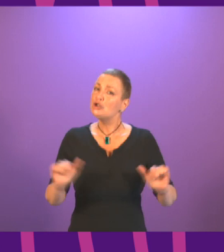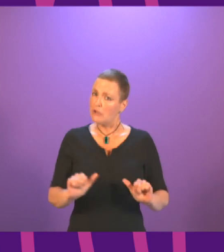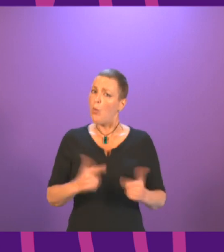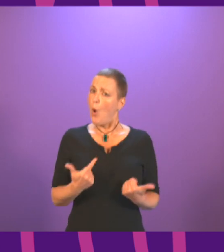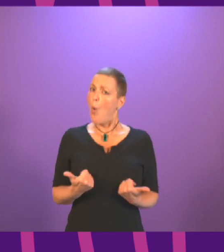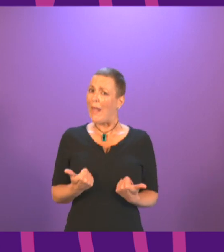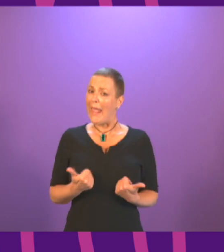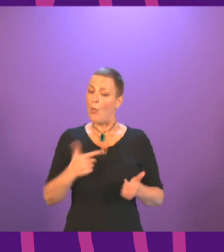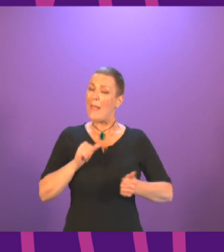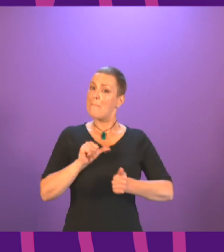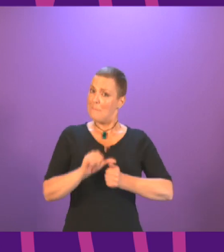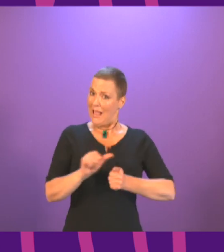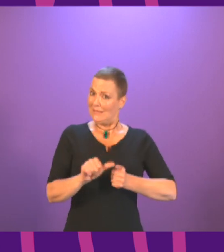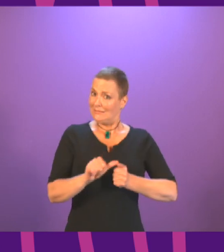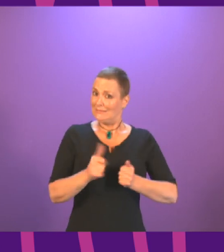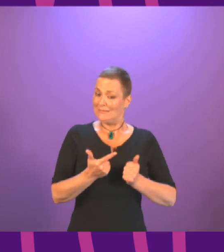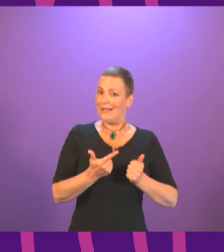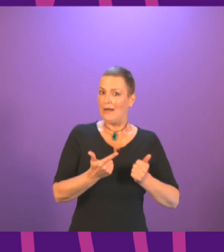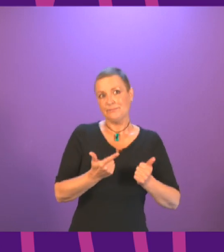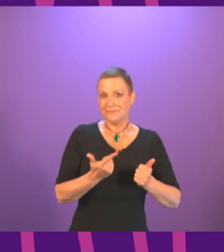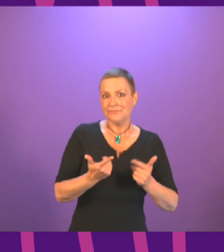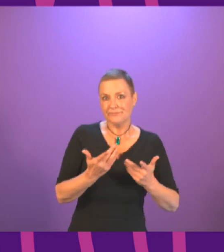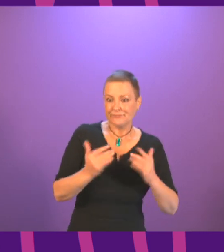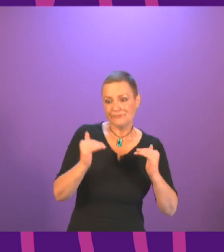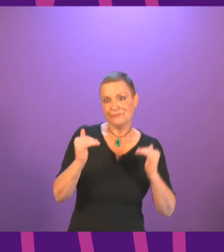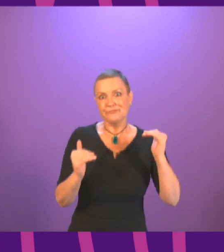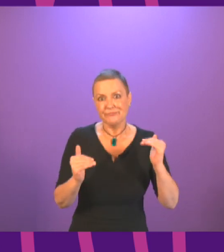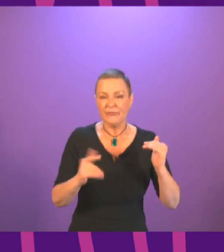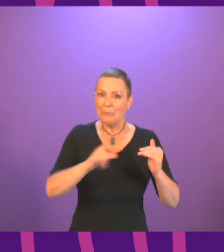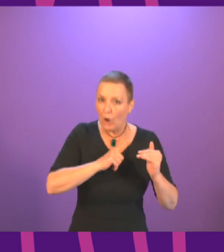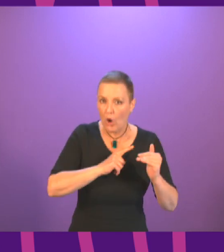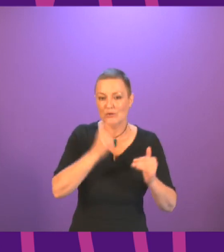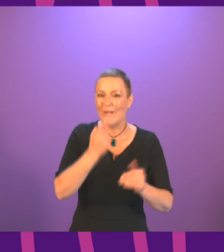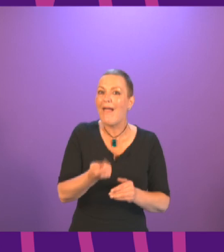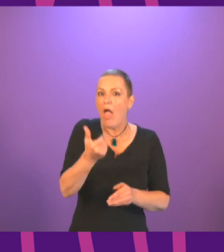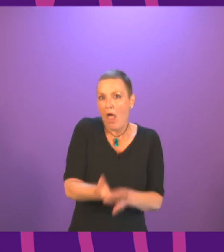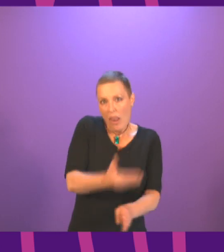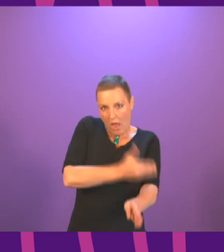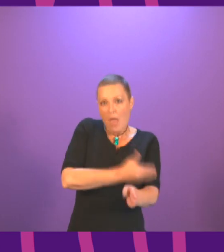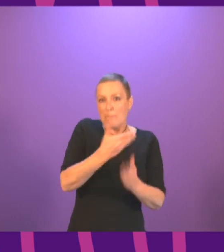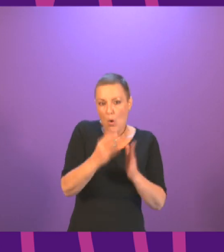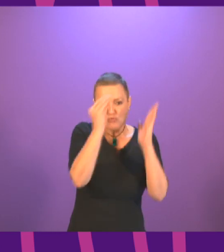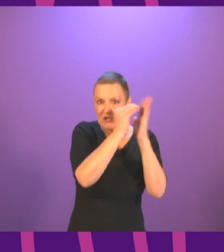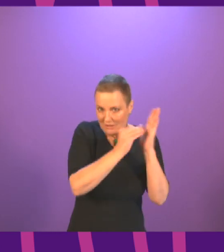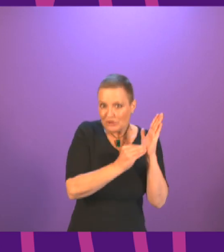now we are not there. We are in a better position, partly because we acted earlier with some